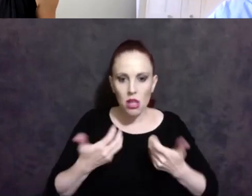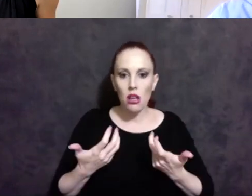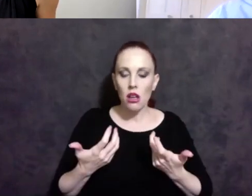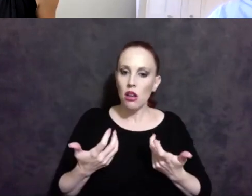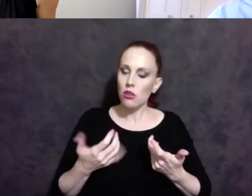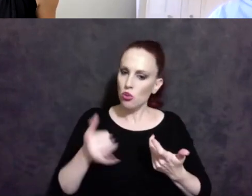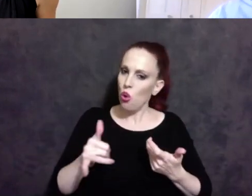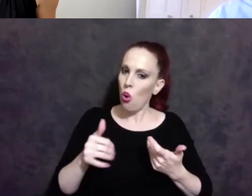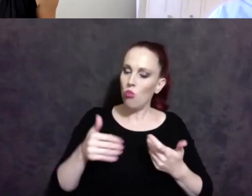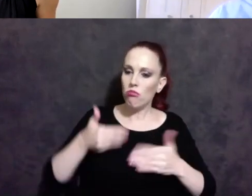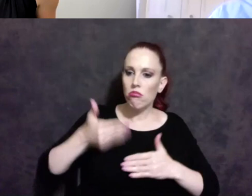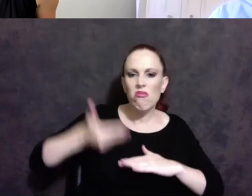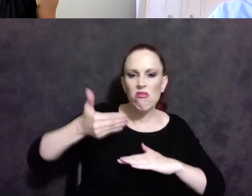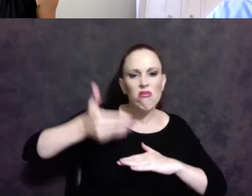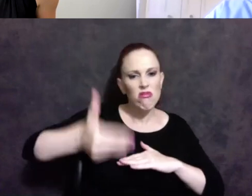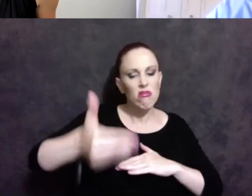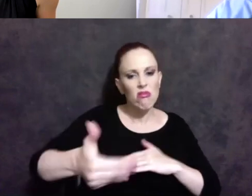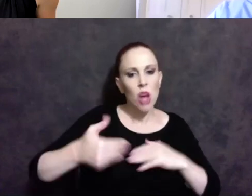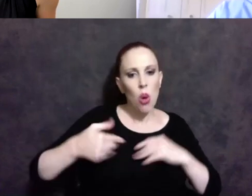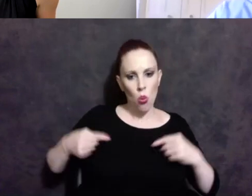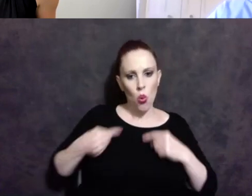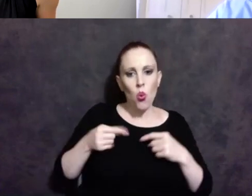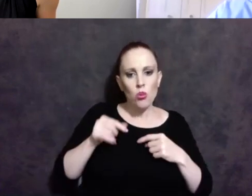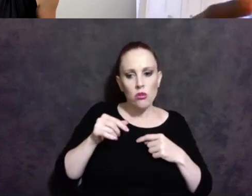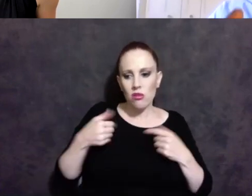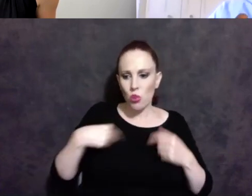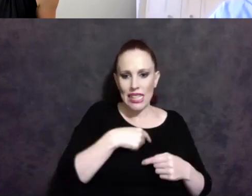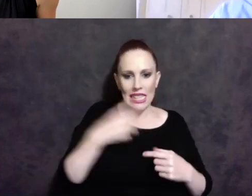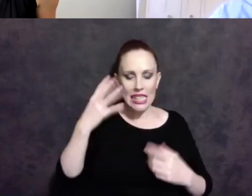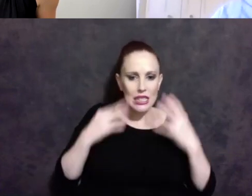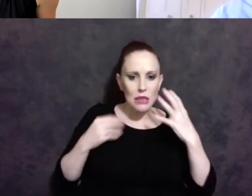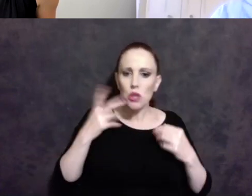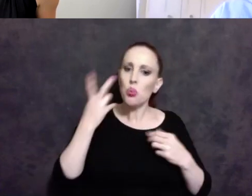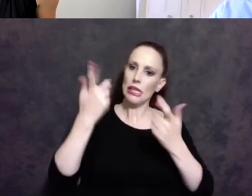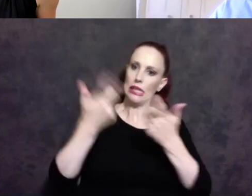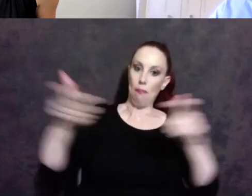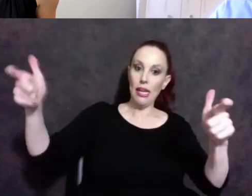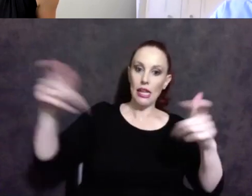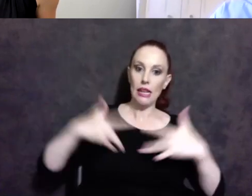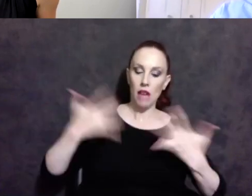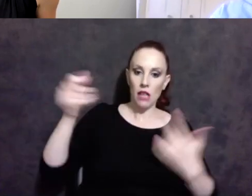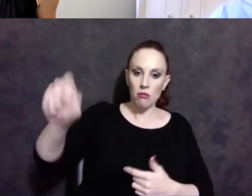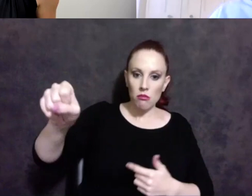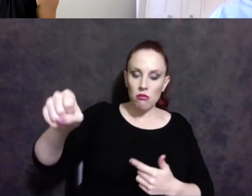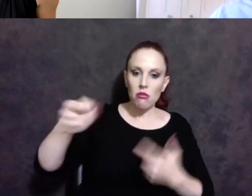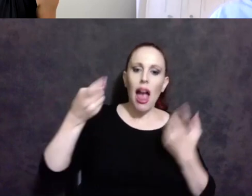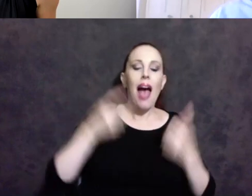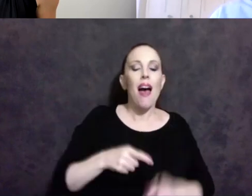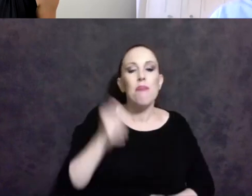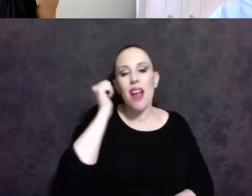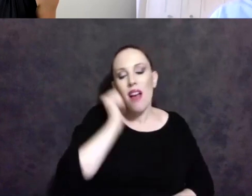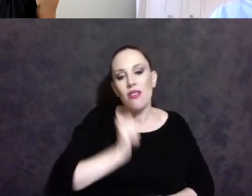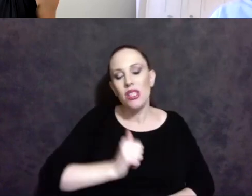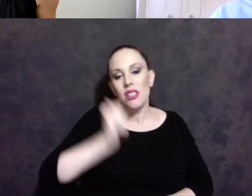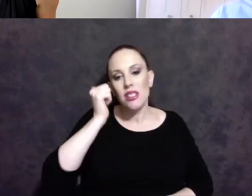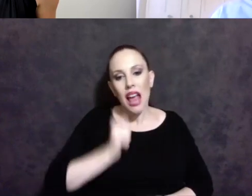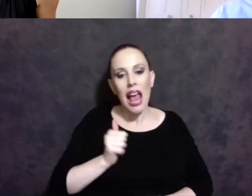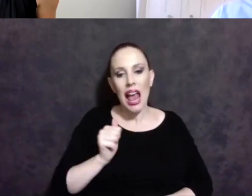of wound that have experienced occur on a daily basis at the mick micro aggression level.